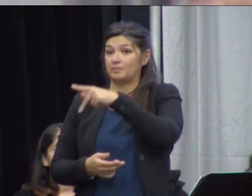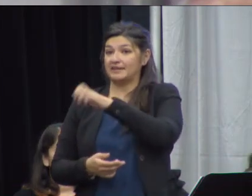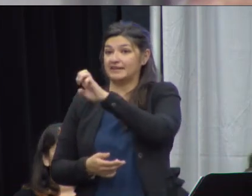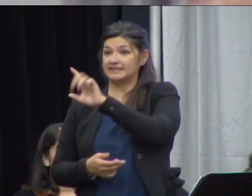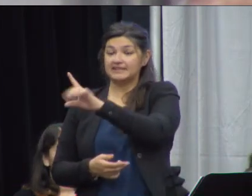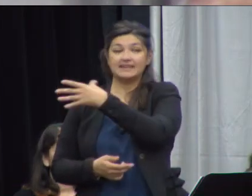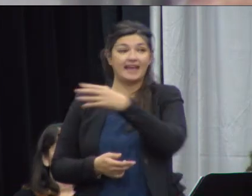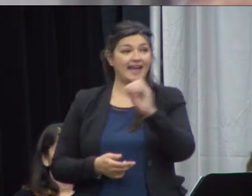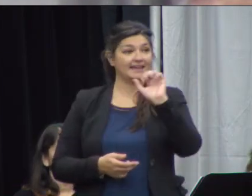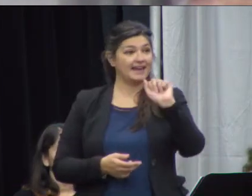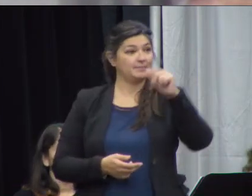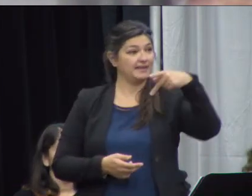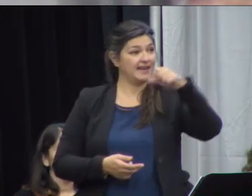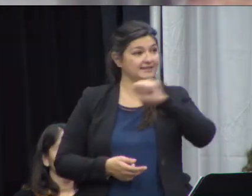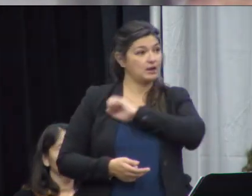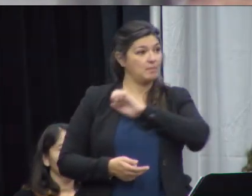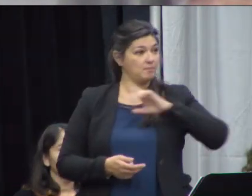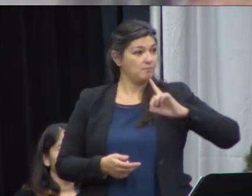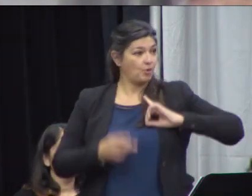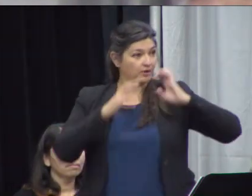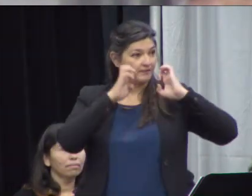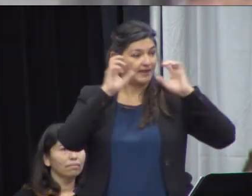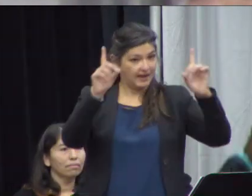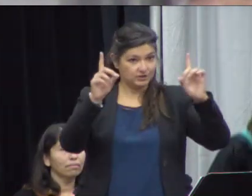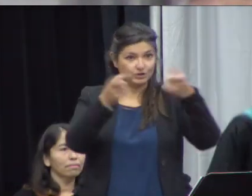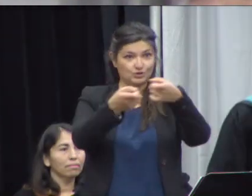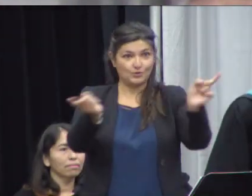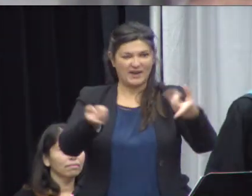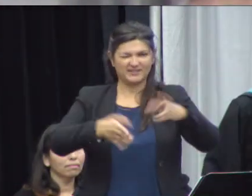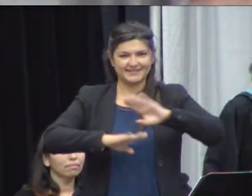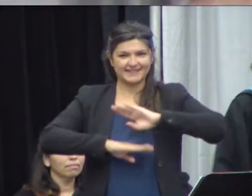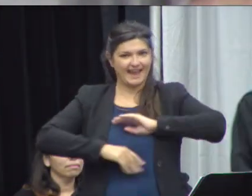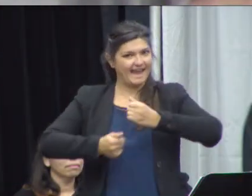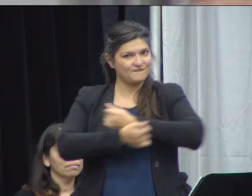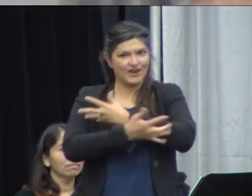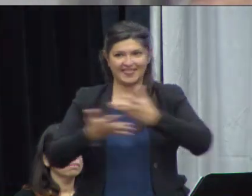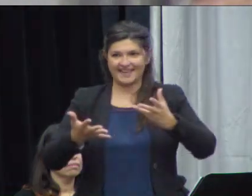To you, I present the Class of 2022.